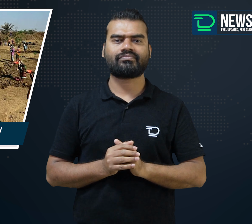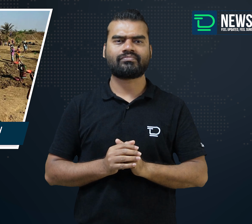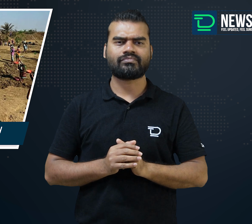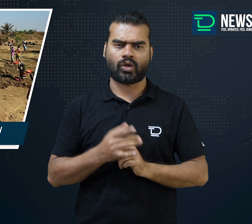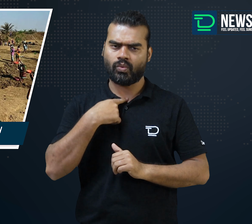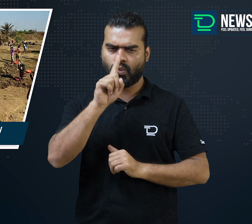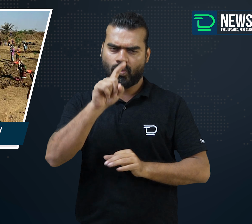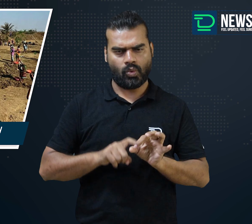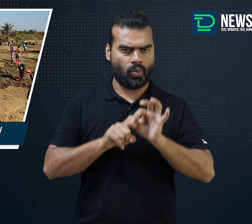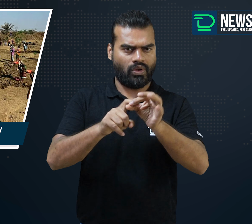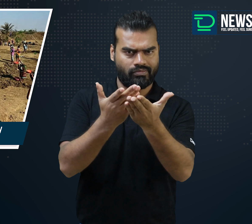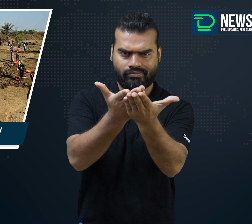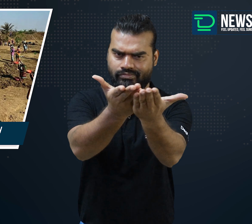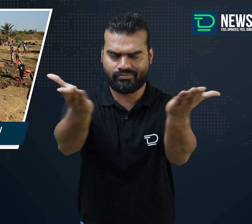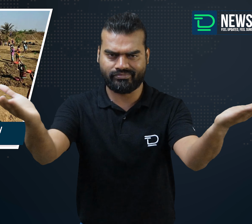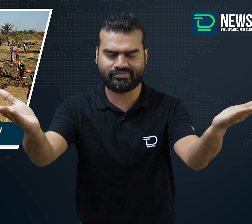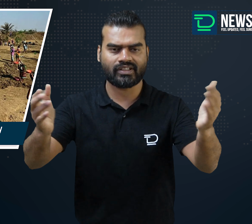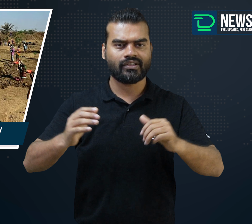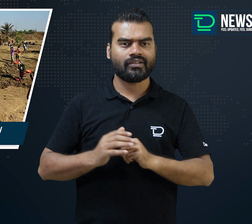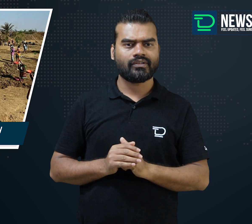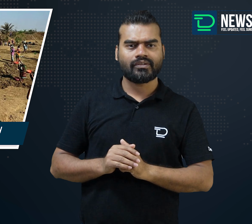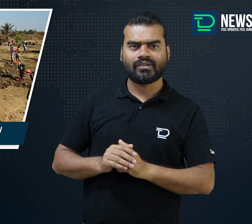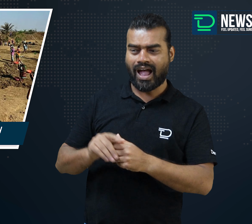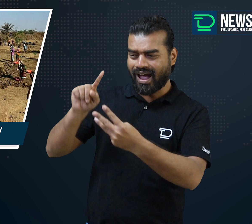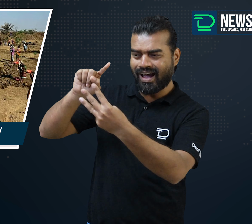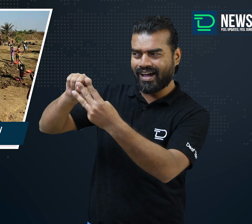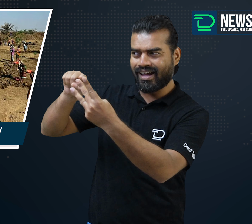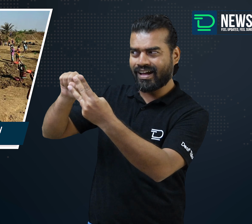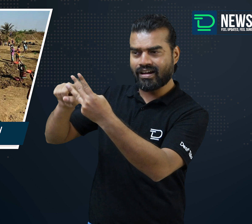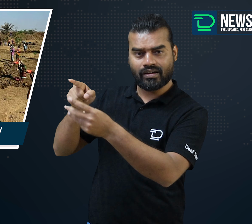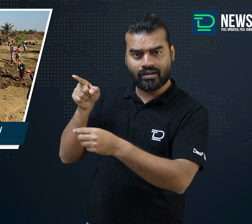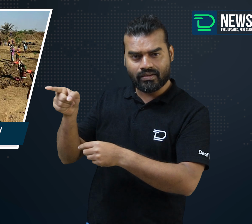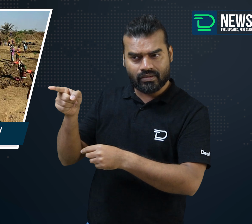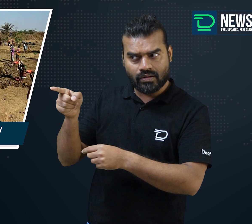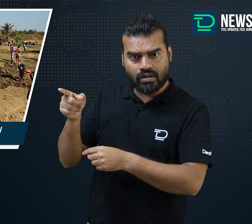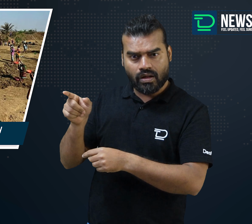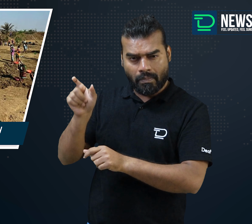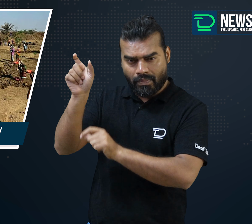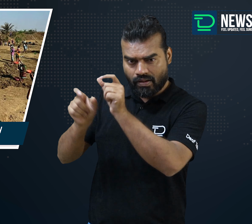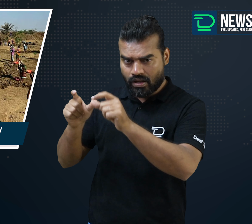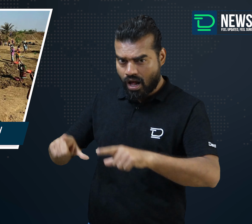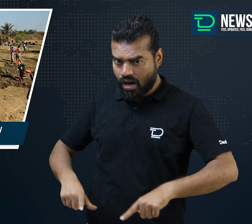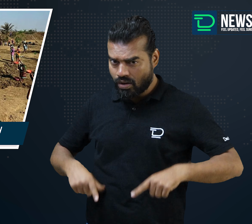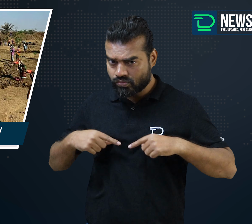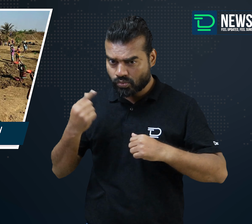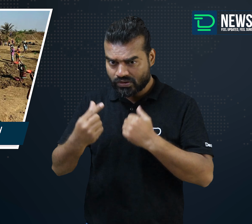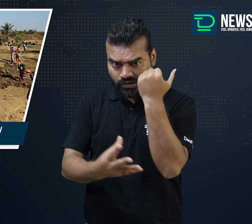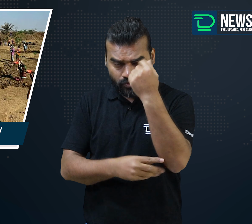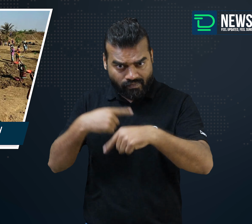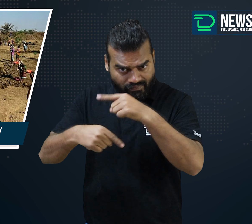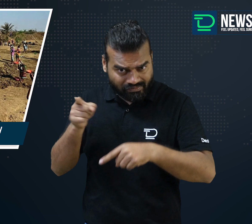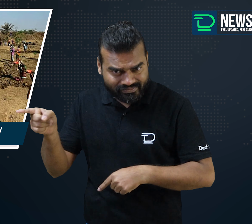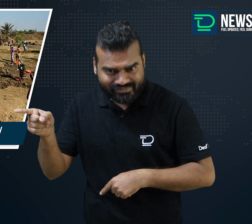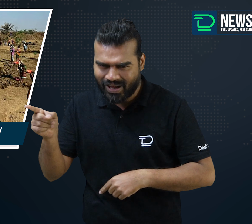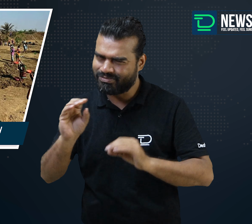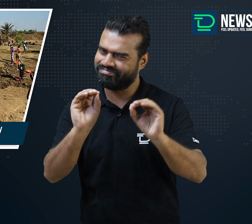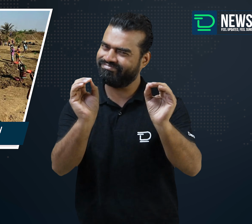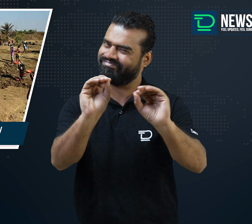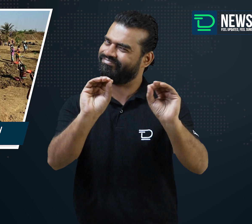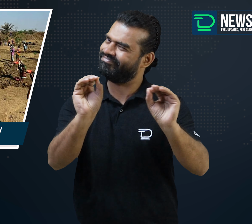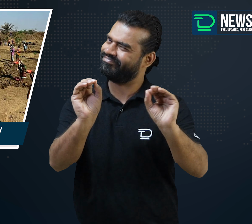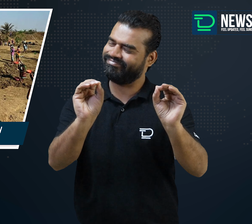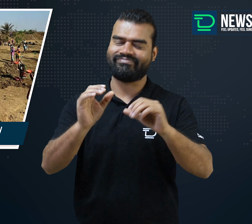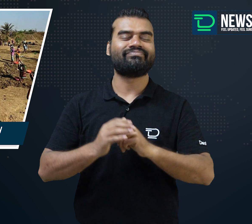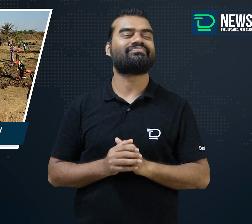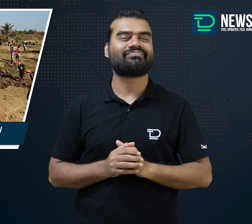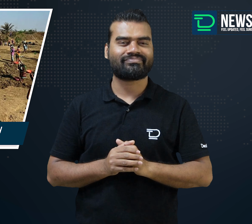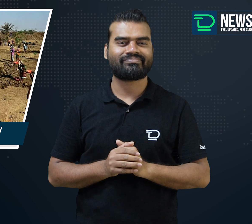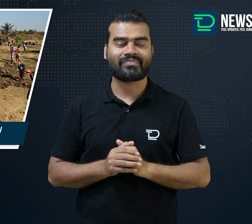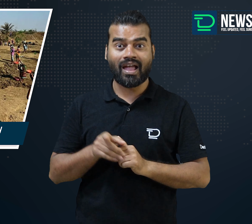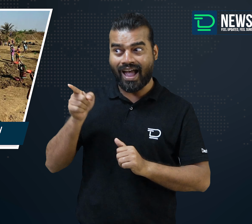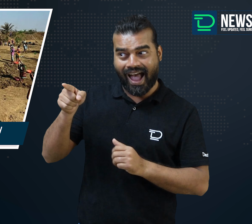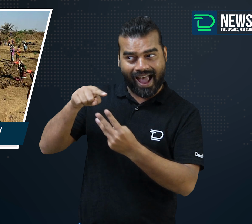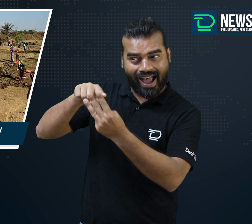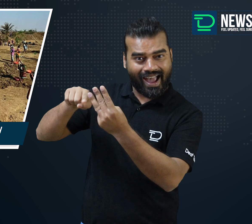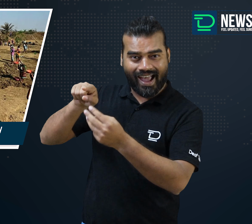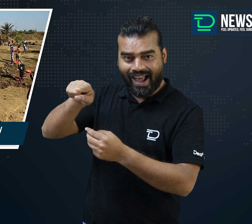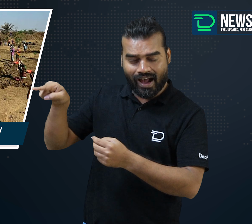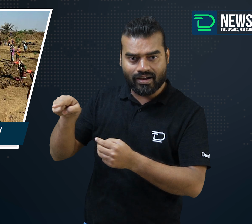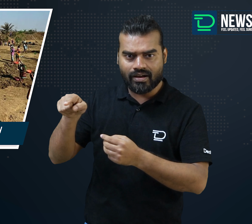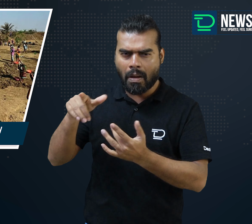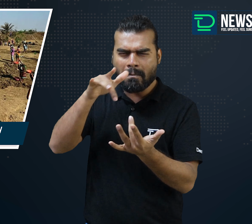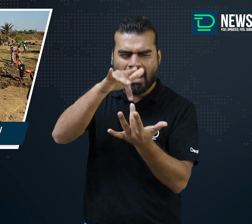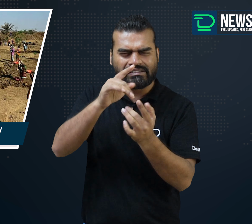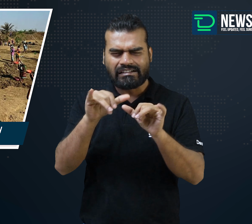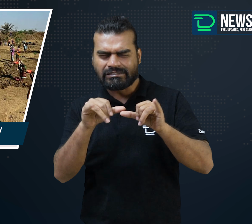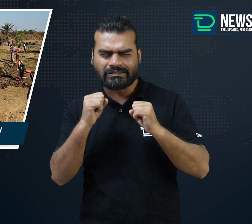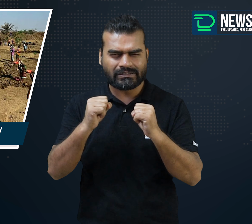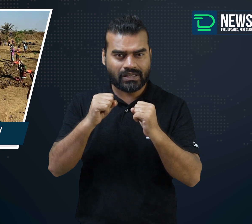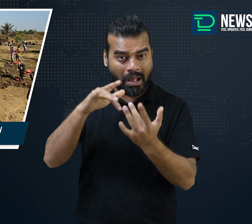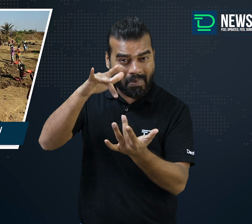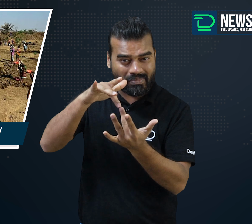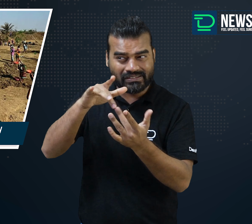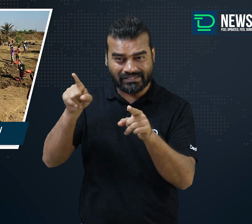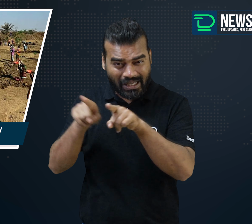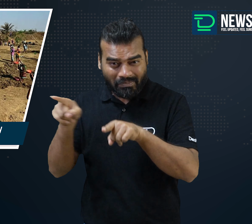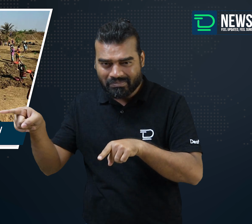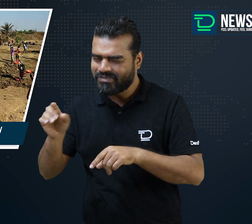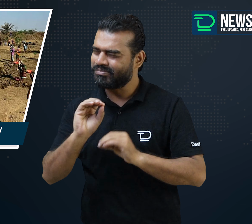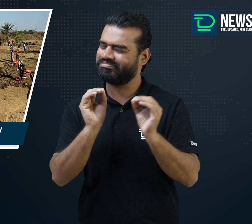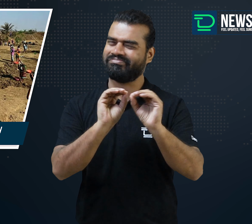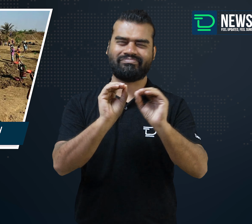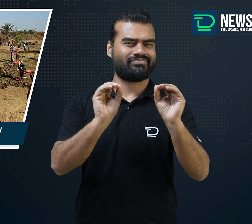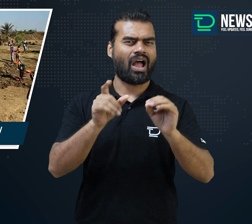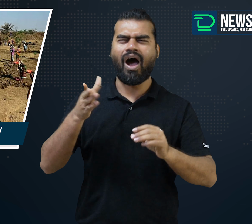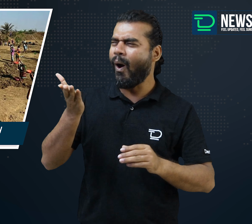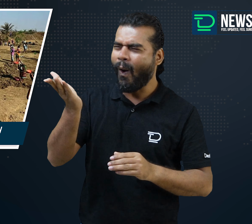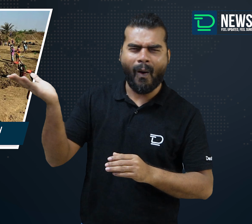I'm asking if they are from poor families ? or a middle class family ?